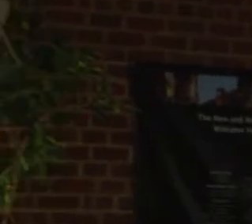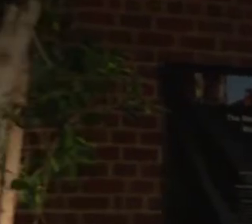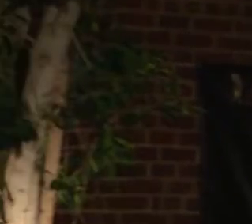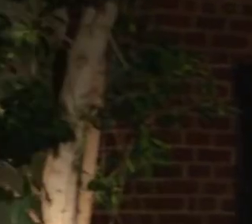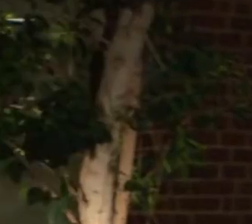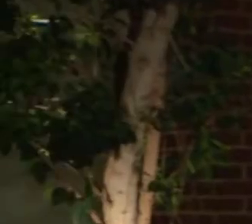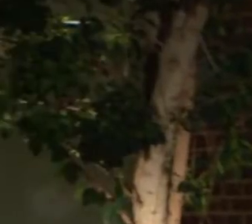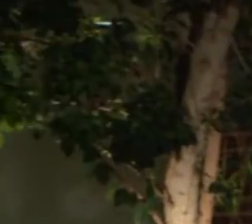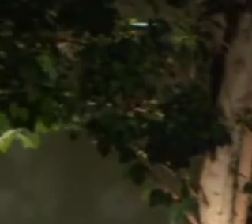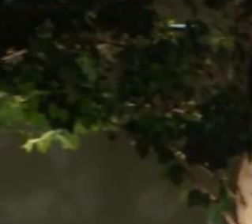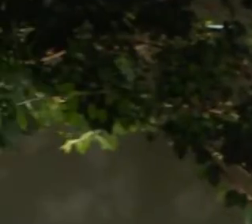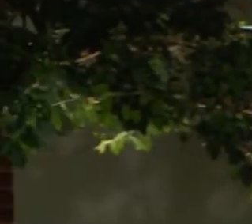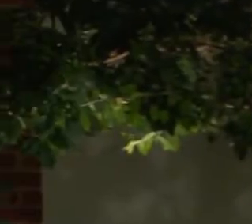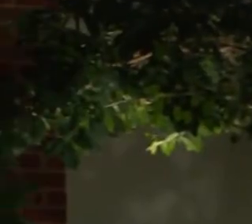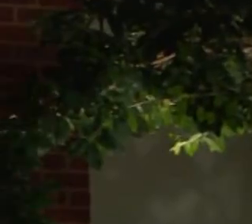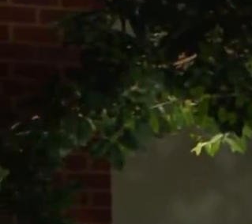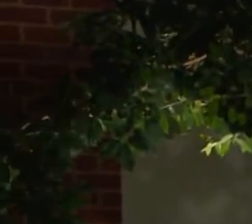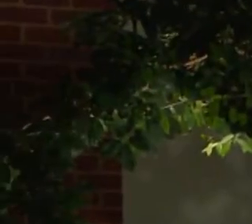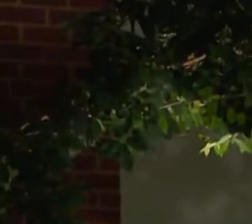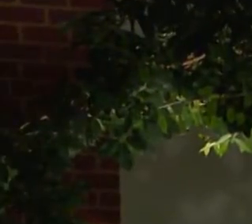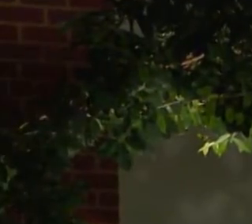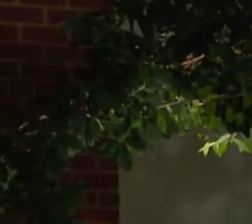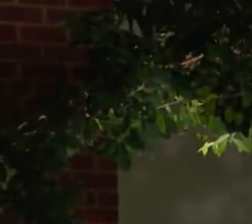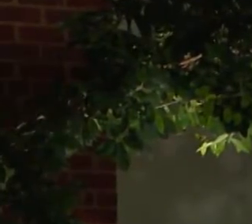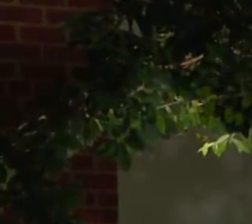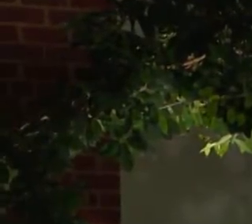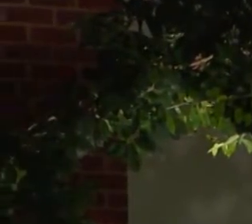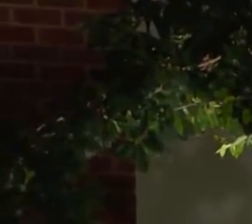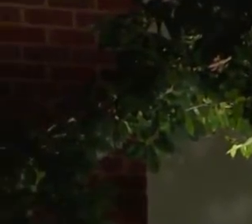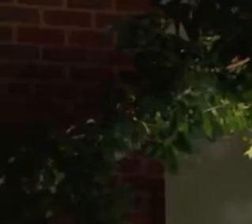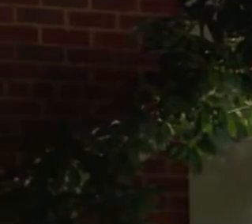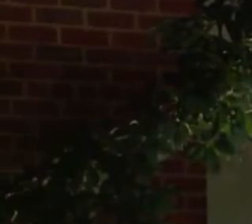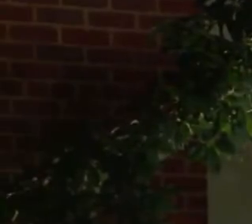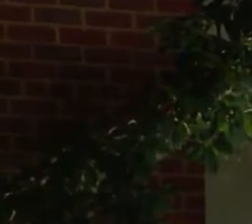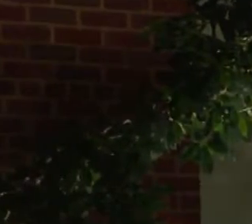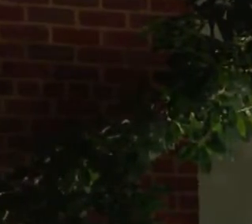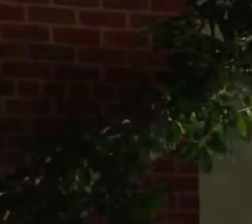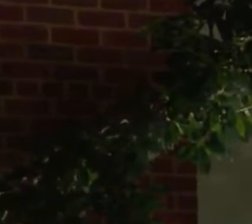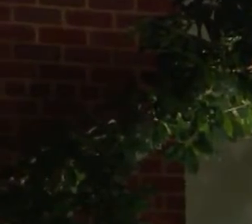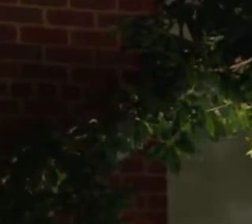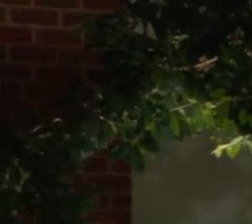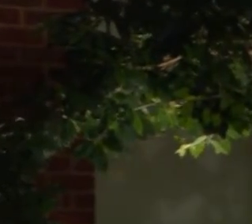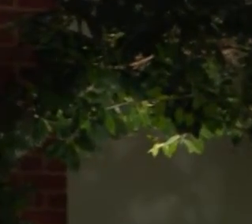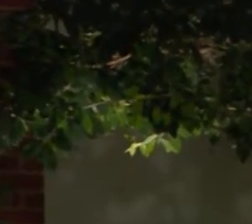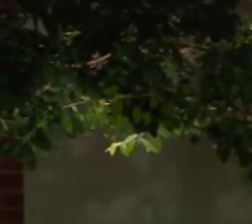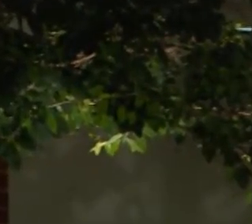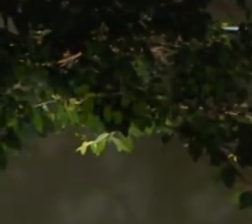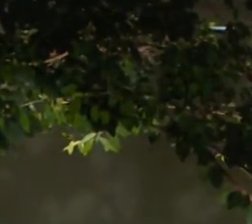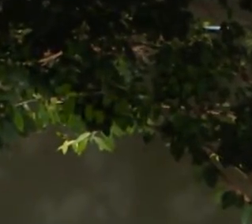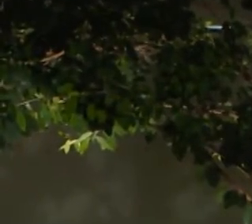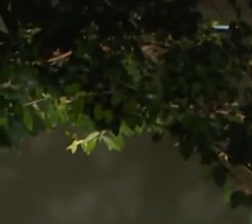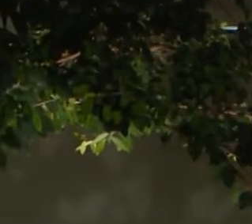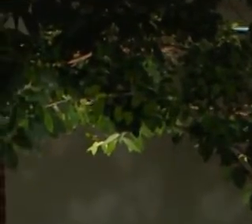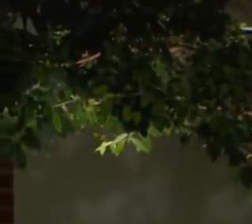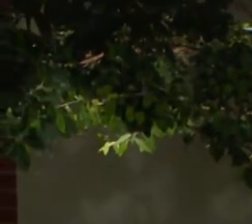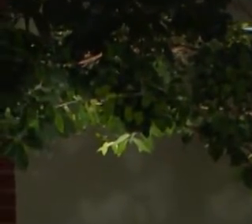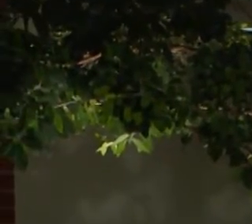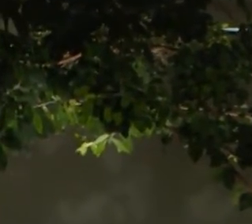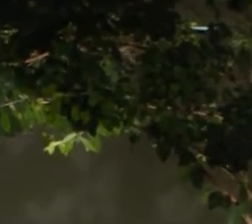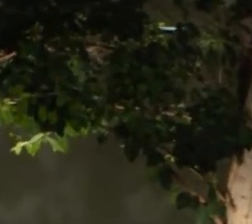WE ALSO HAVE THE OFFICE OF THE STATE SUPERINTENDENT OF EDUCATION. WE HAVE THE PUBLIC CHARTER SCHOOLS. WE HAVE THE DEPARTMENT OF PARKS